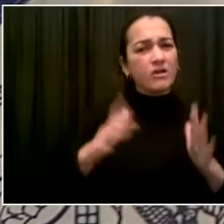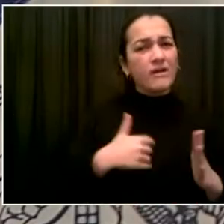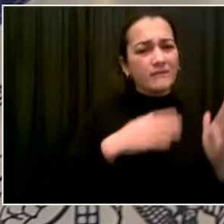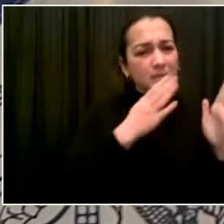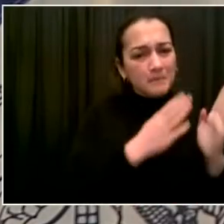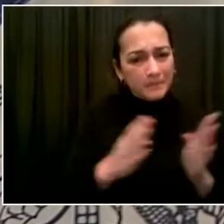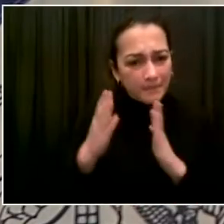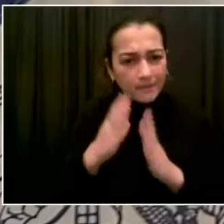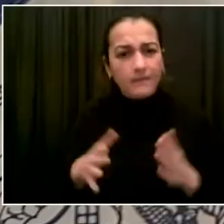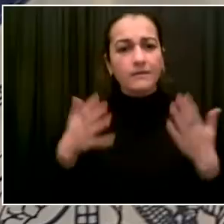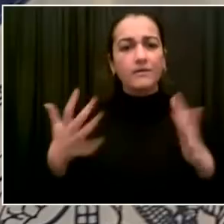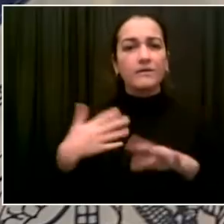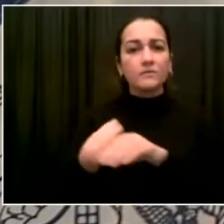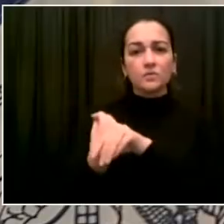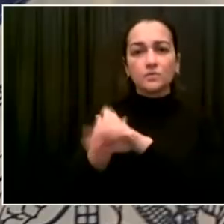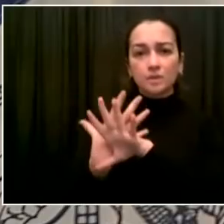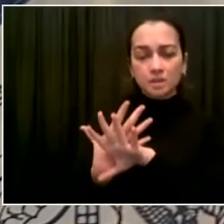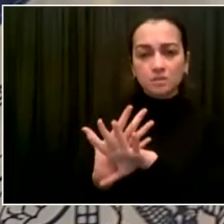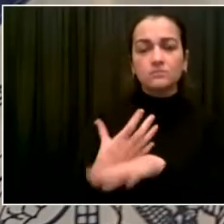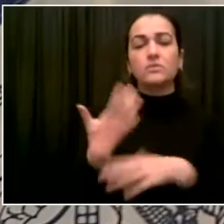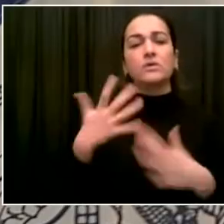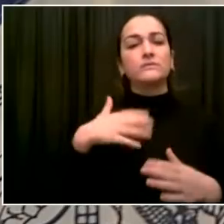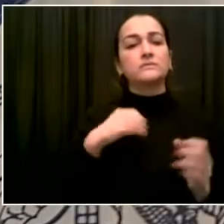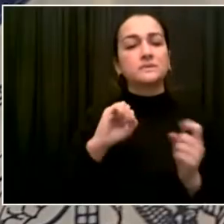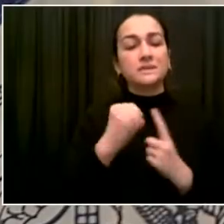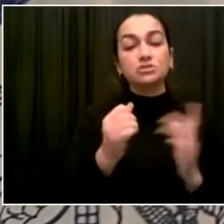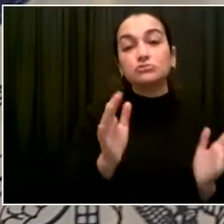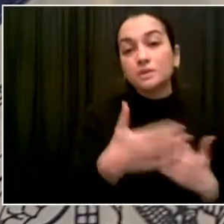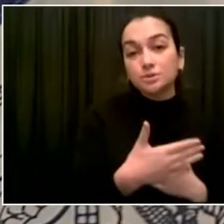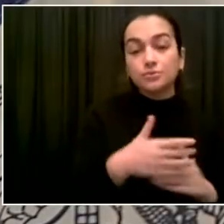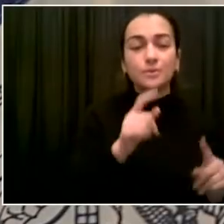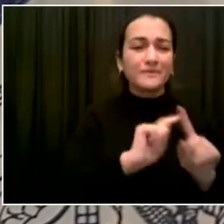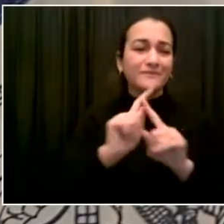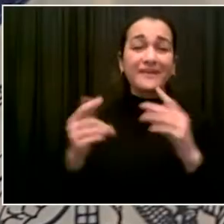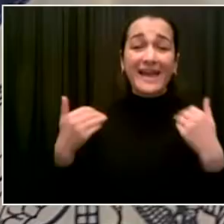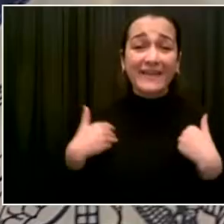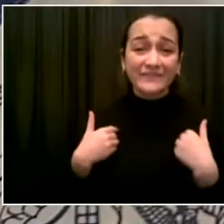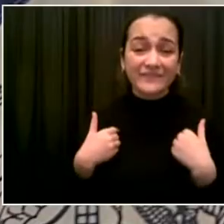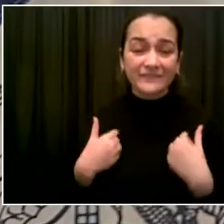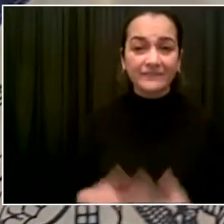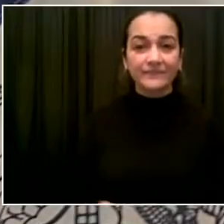CLOSES EVERYTHING GOES ONE A WHOLE